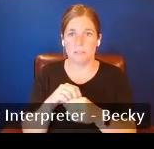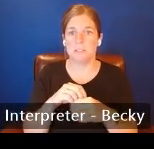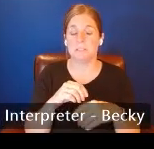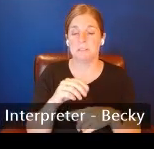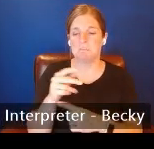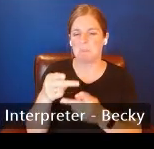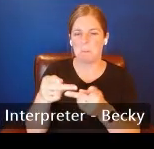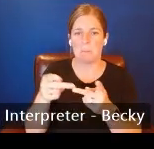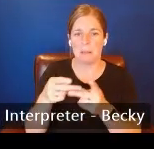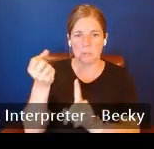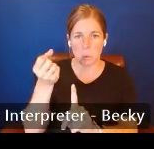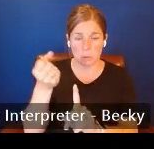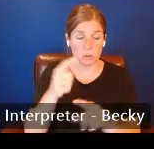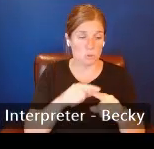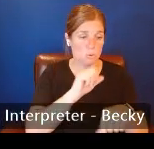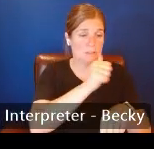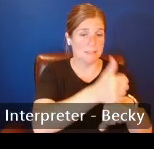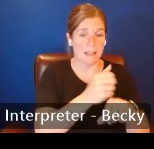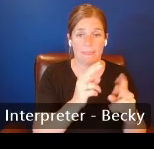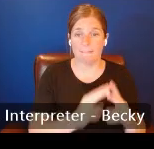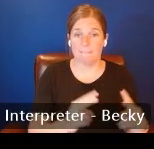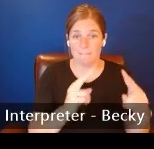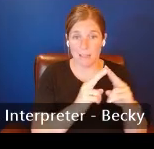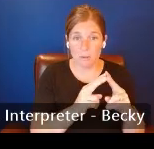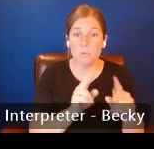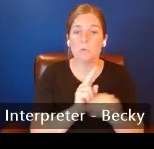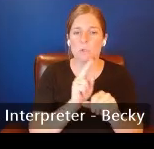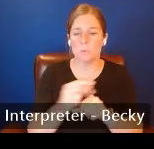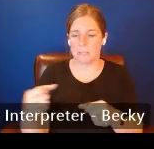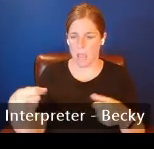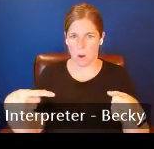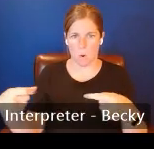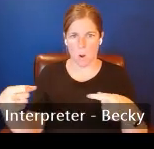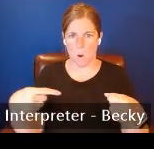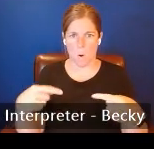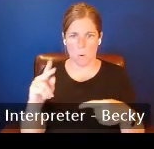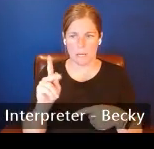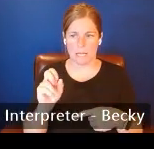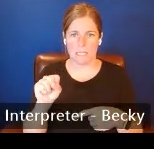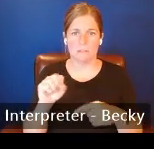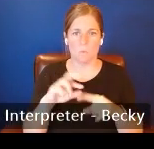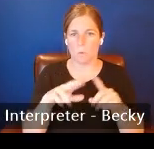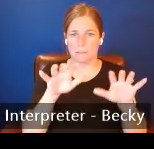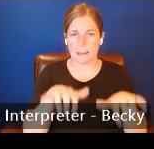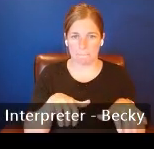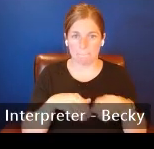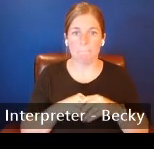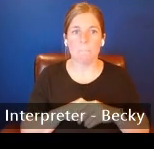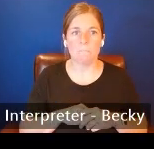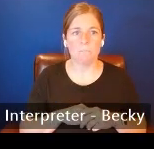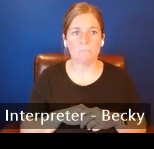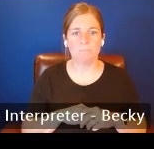To set the value, use the arrow keys or type the value. Blank.